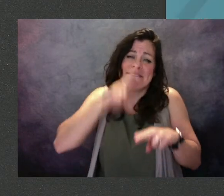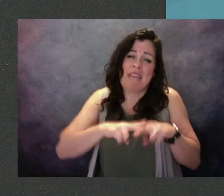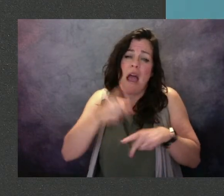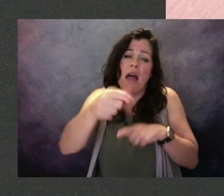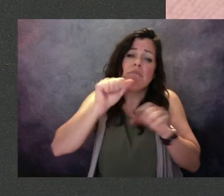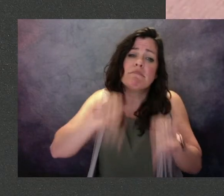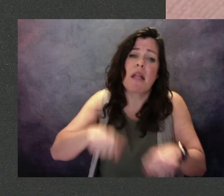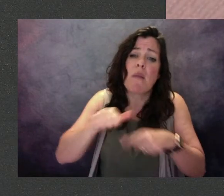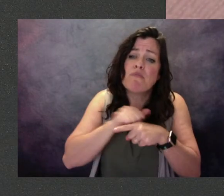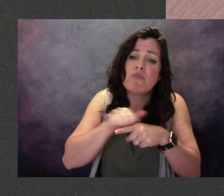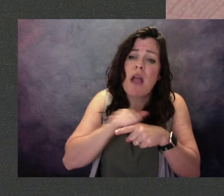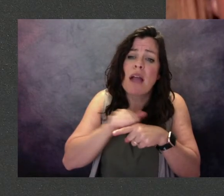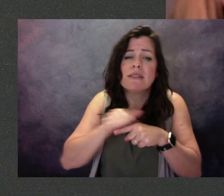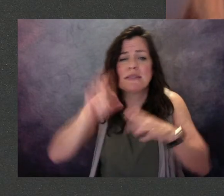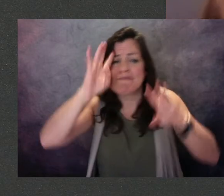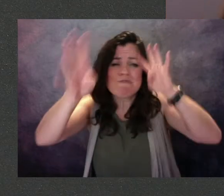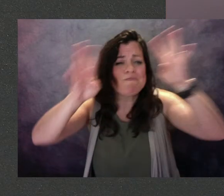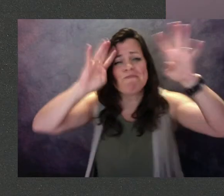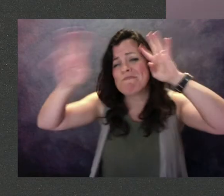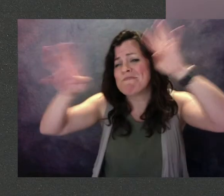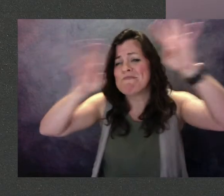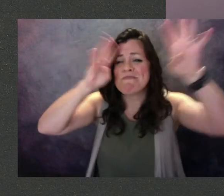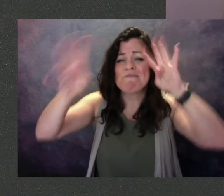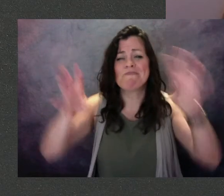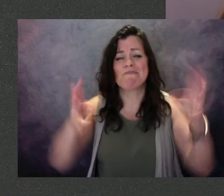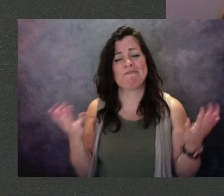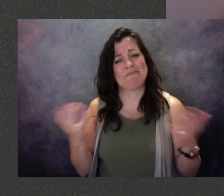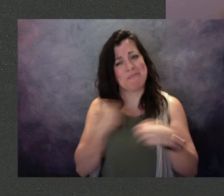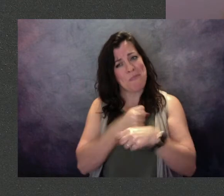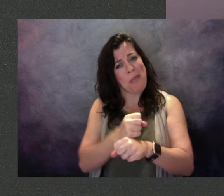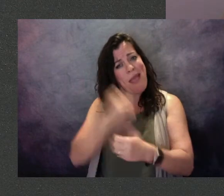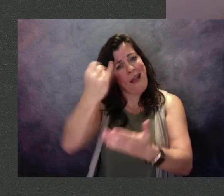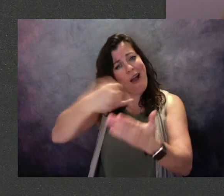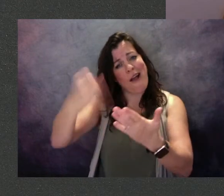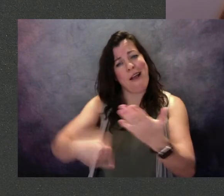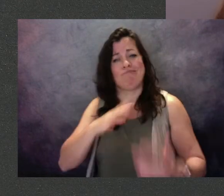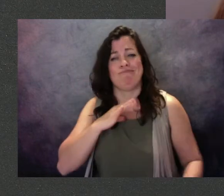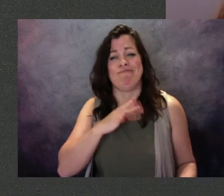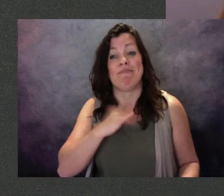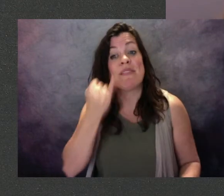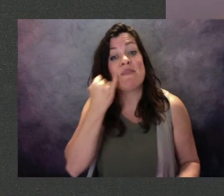and a fun way to create such a fun craft and so easy to make. If you want the directions,